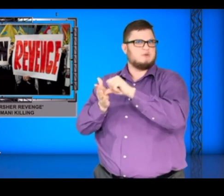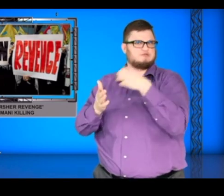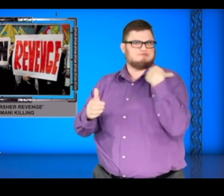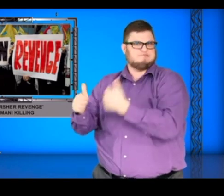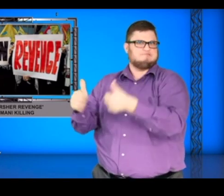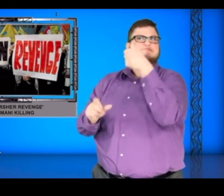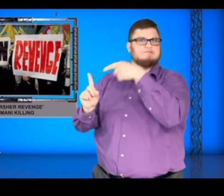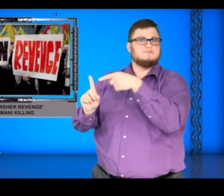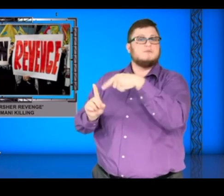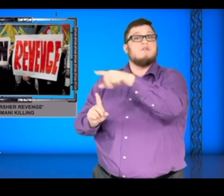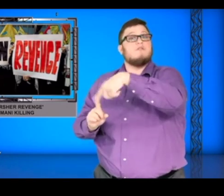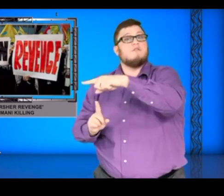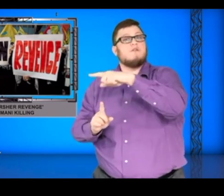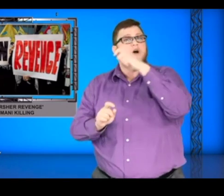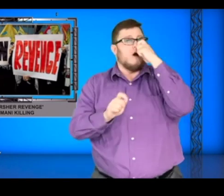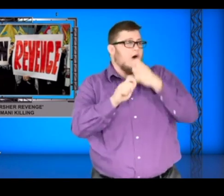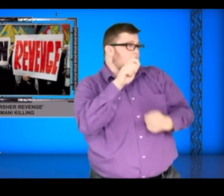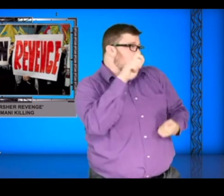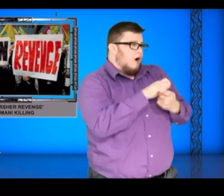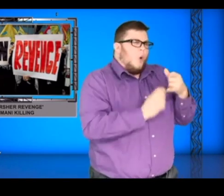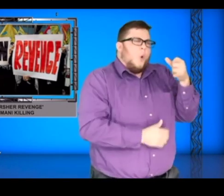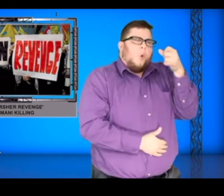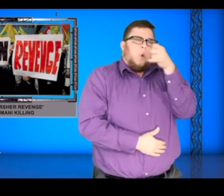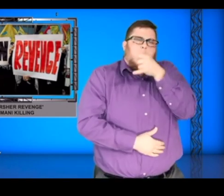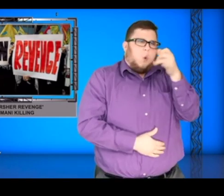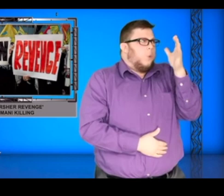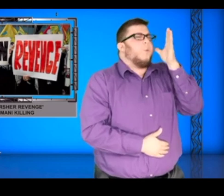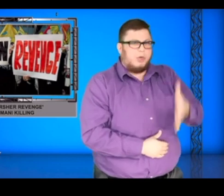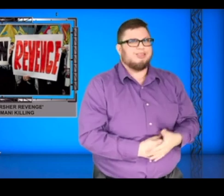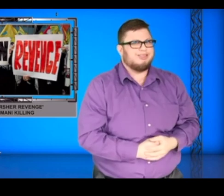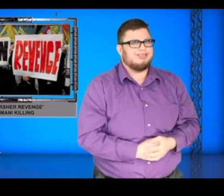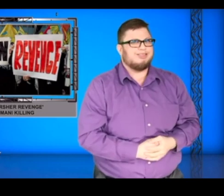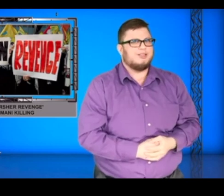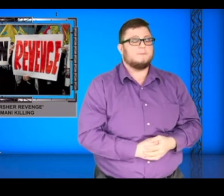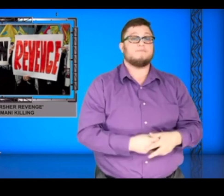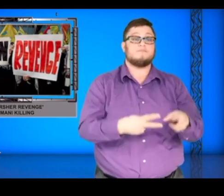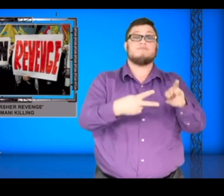for the killing of Iranian general Qasem Soleimani.